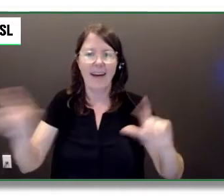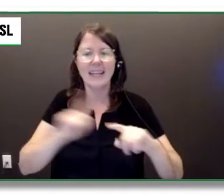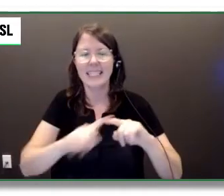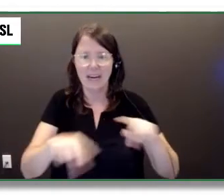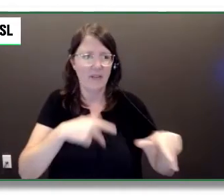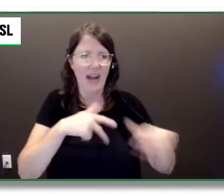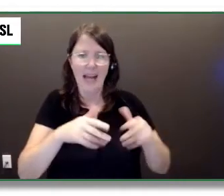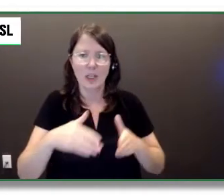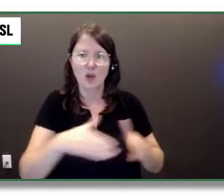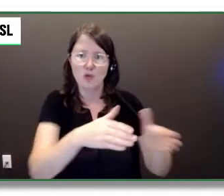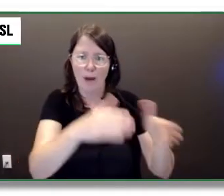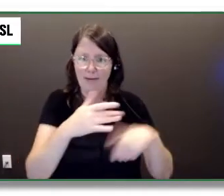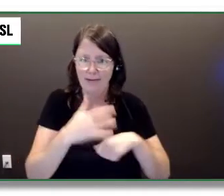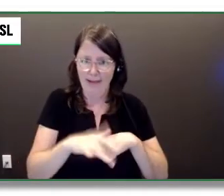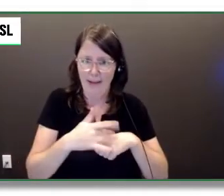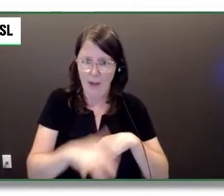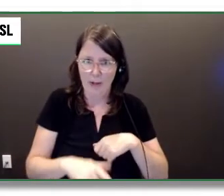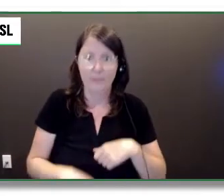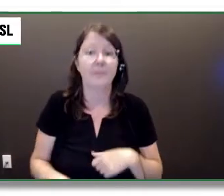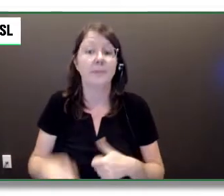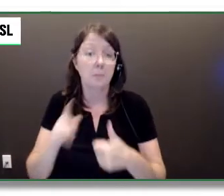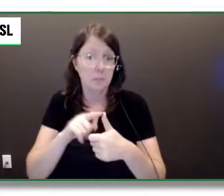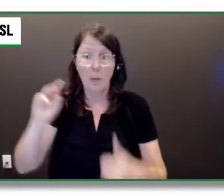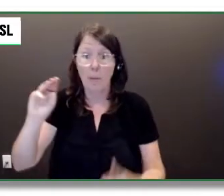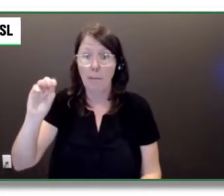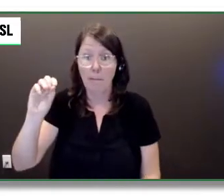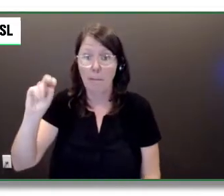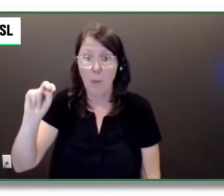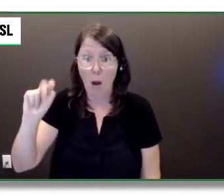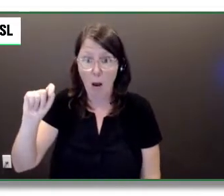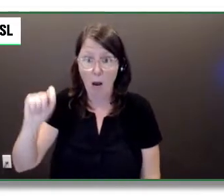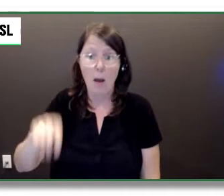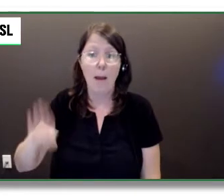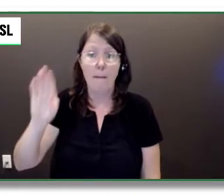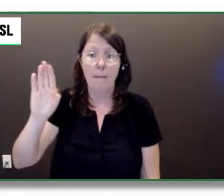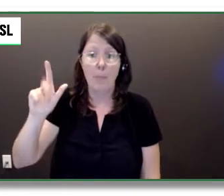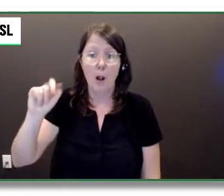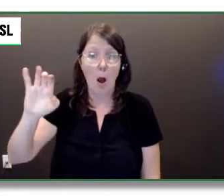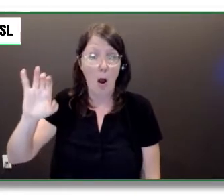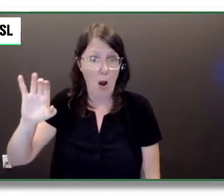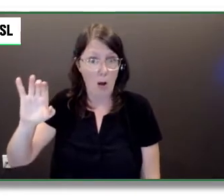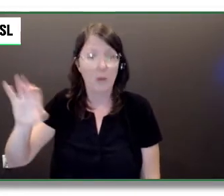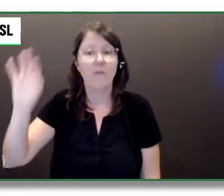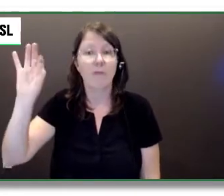Mont Blanc in France France. So if I click on it, it brings up a